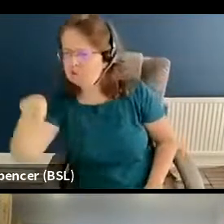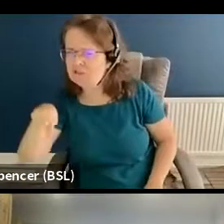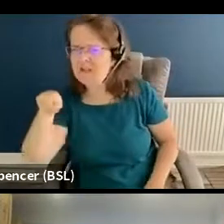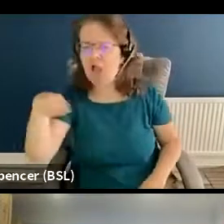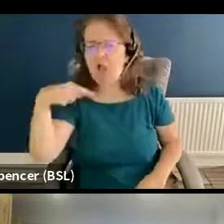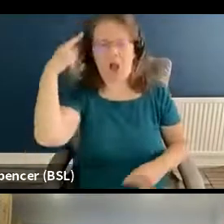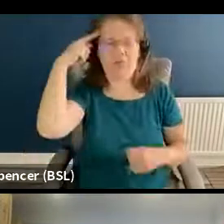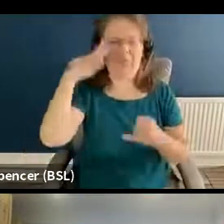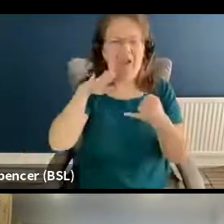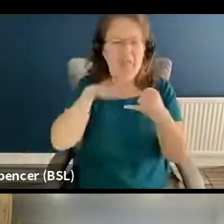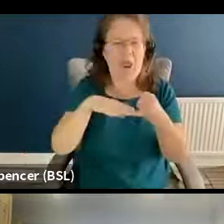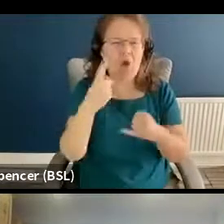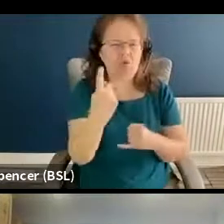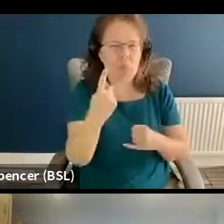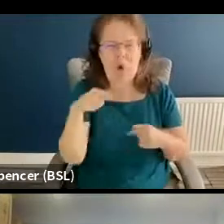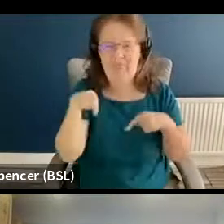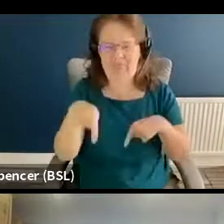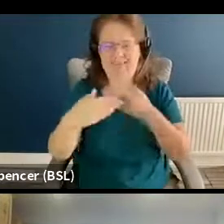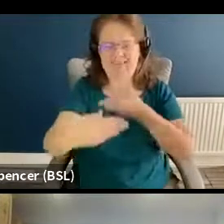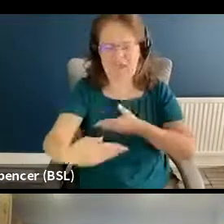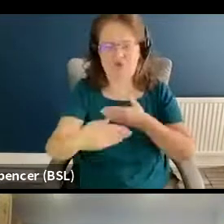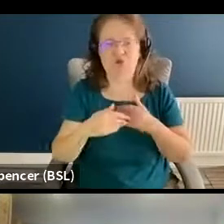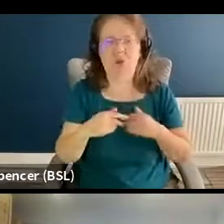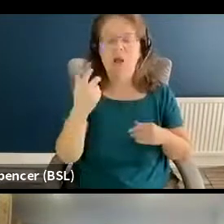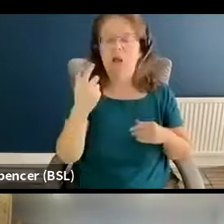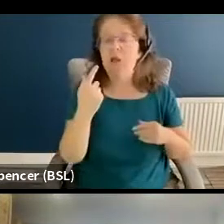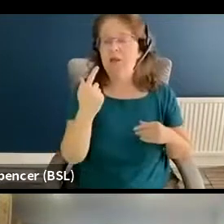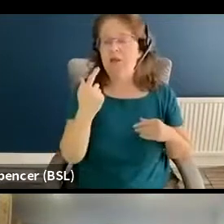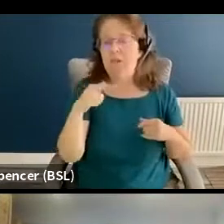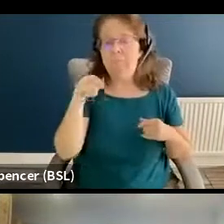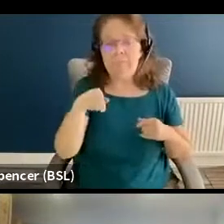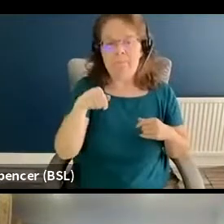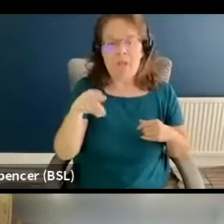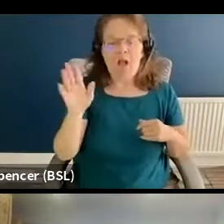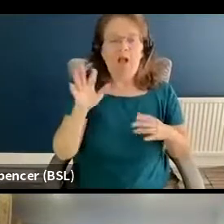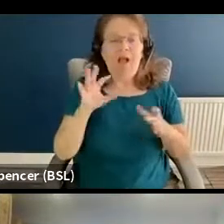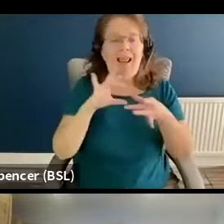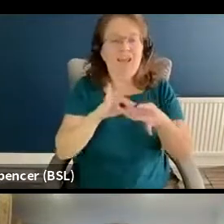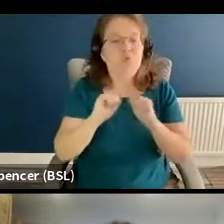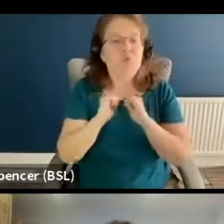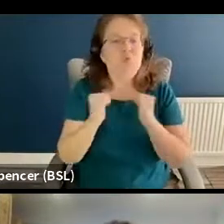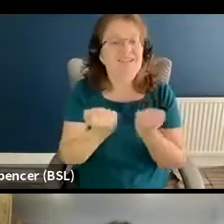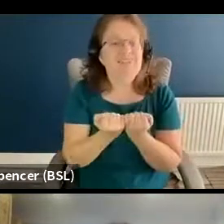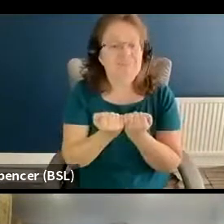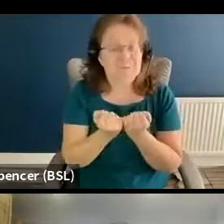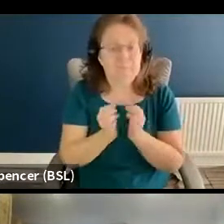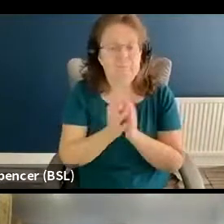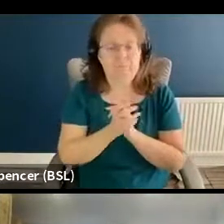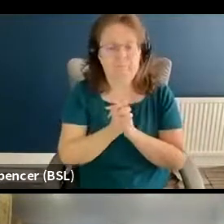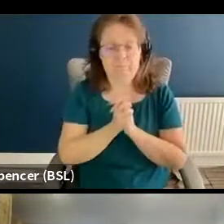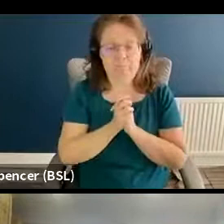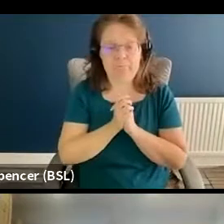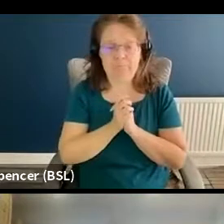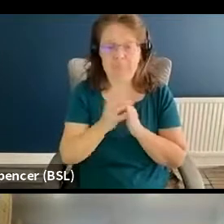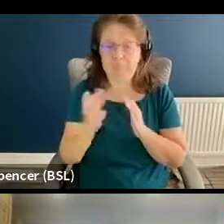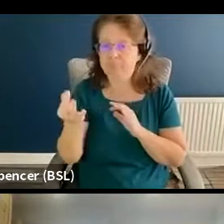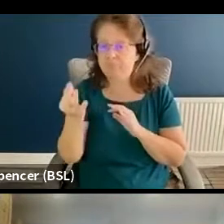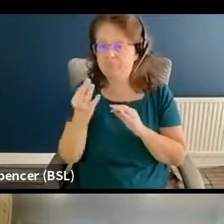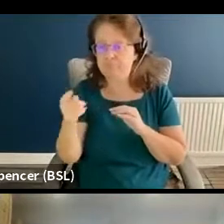be able to get through in this session, which is around teams. The questions from Al Clark.